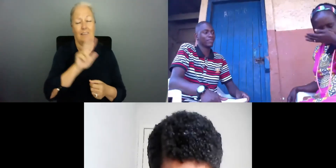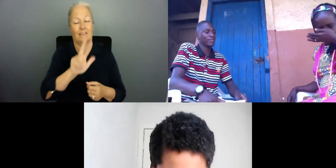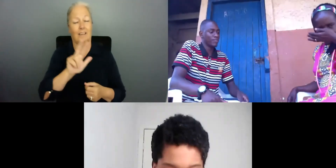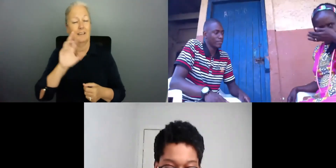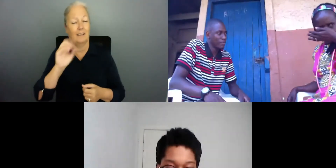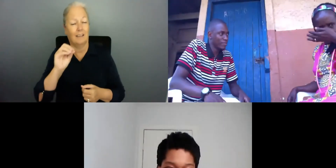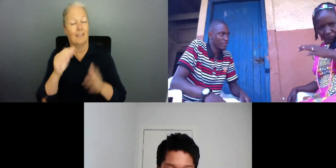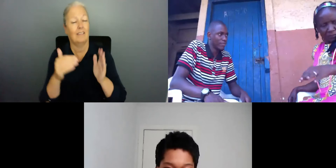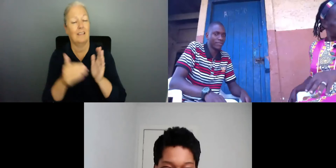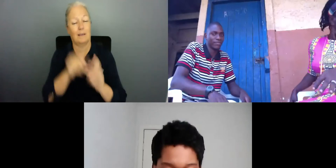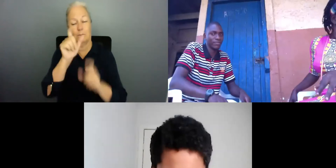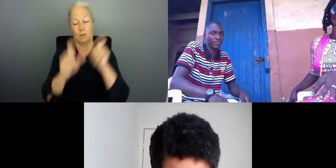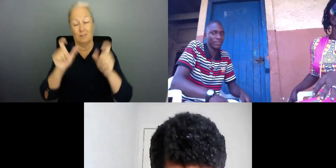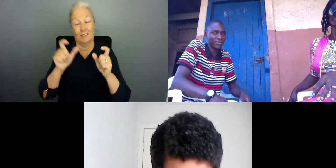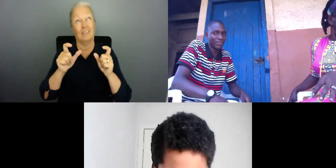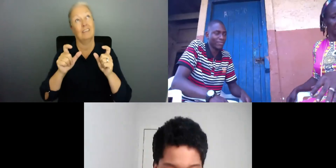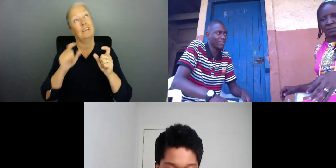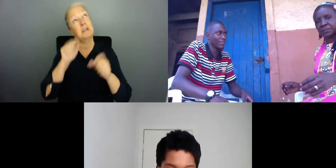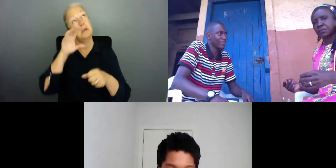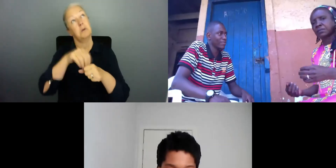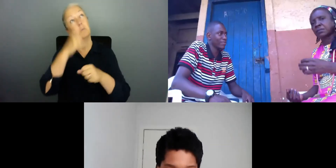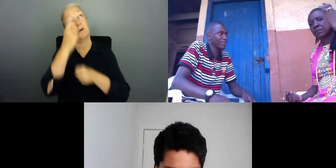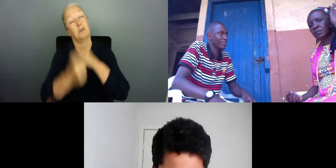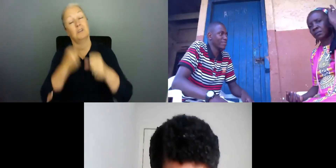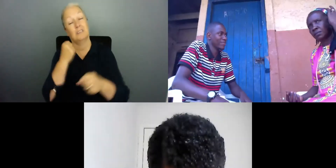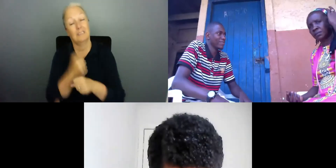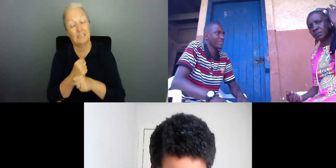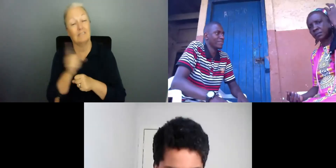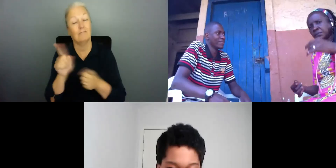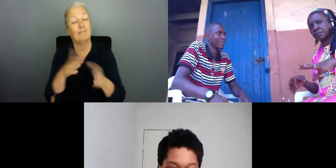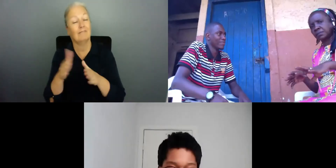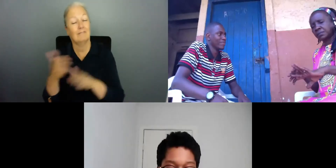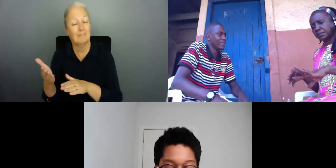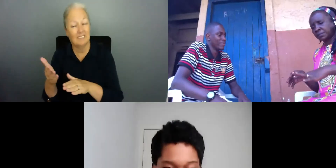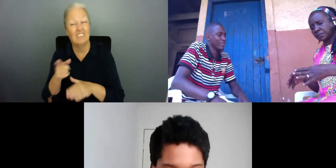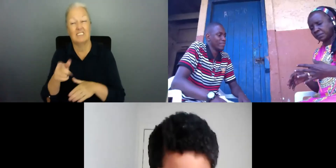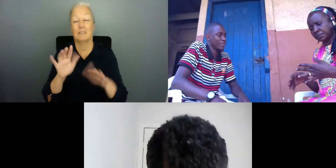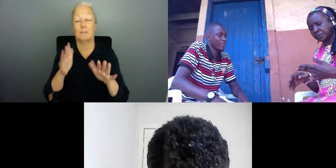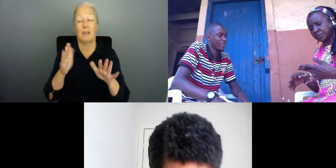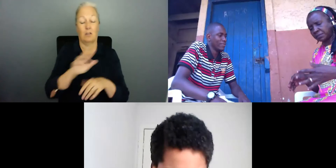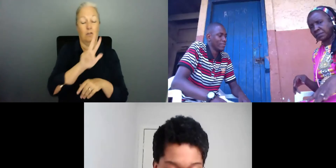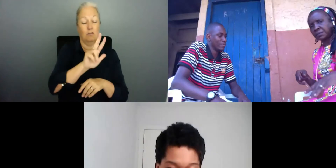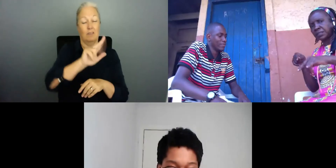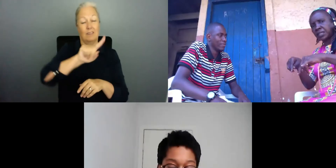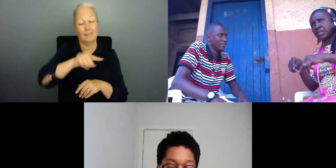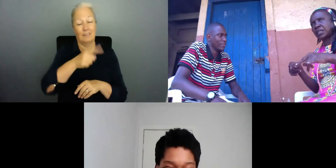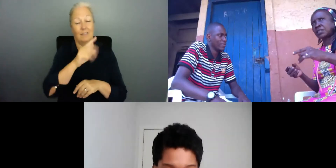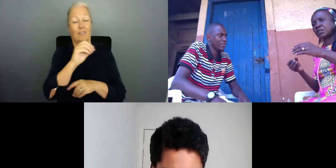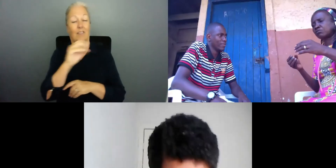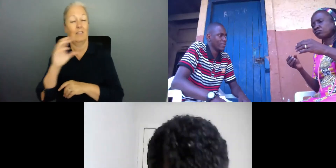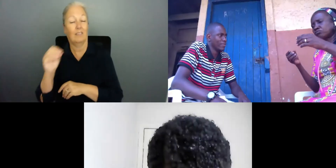with a moving average of almost 3 000 deaths per day in this context people with disability women